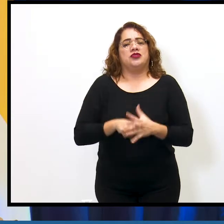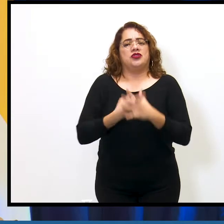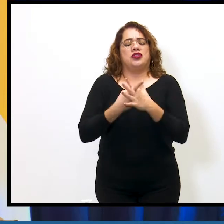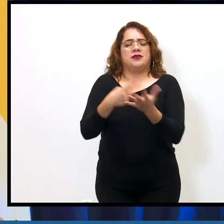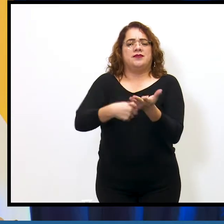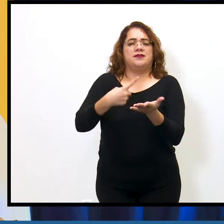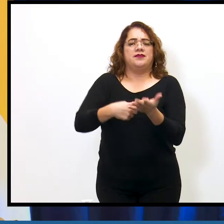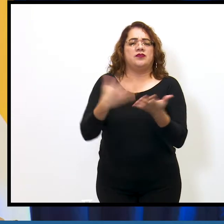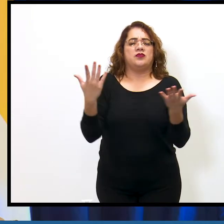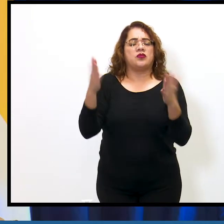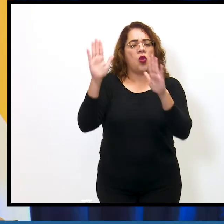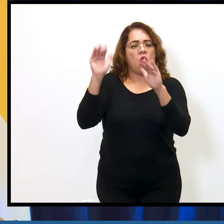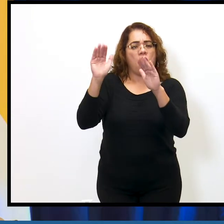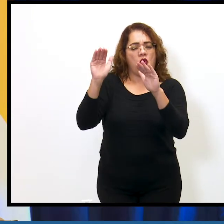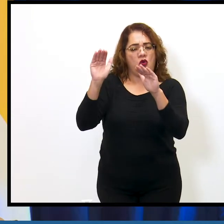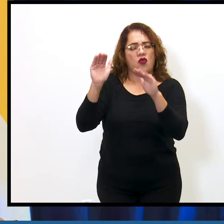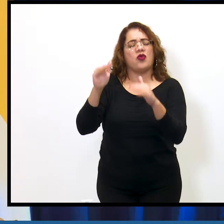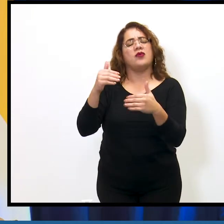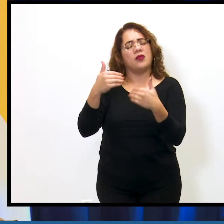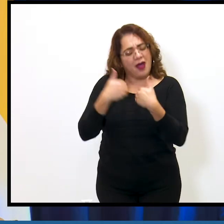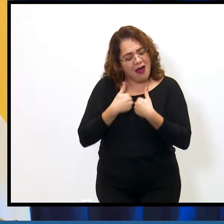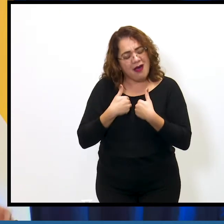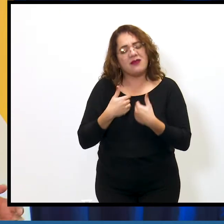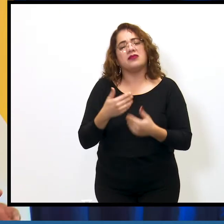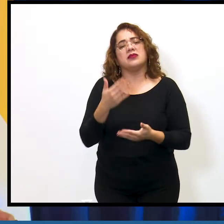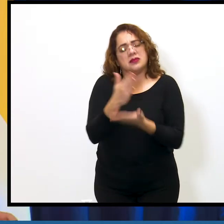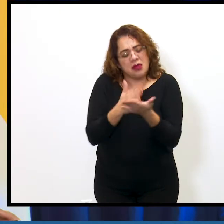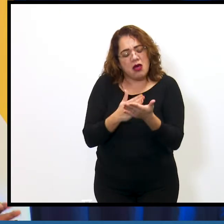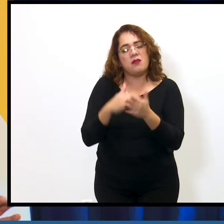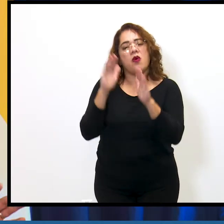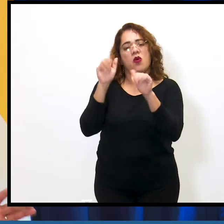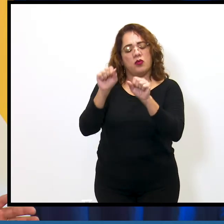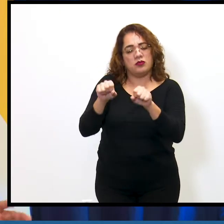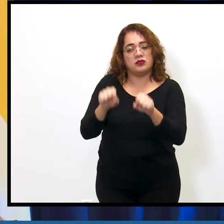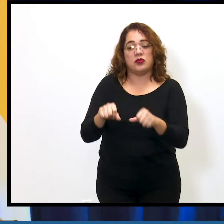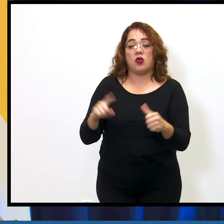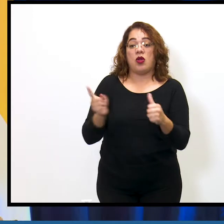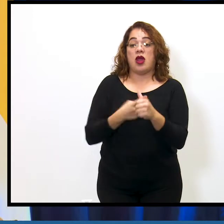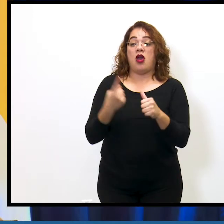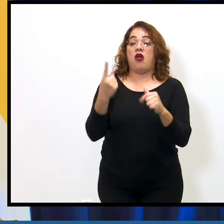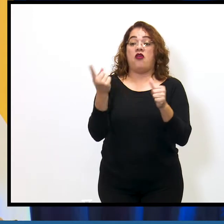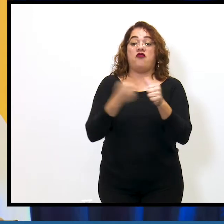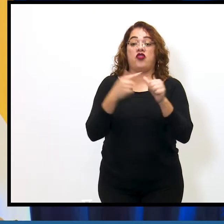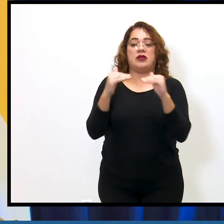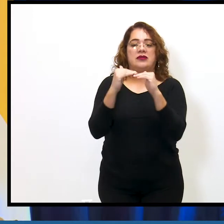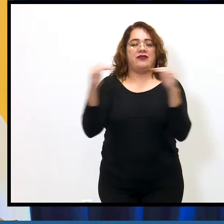first slide that we're going to show you we are now in the first phase of our vaccination plan.